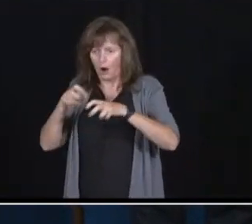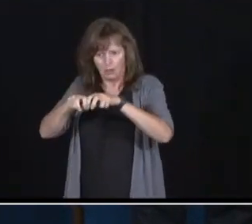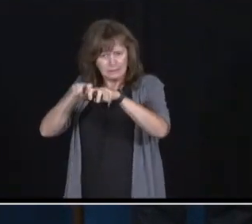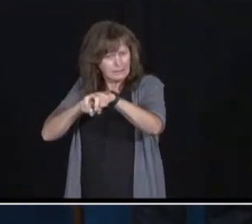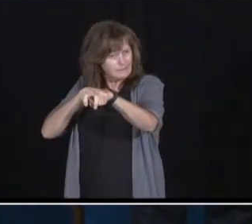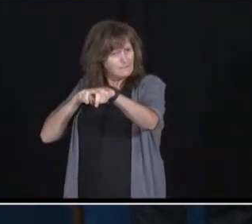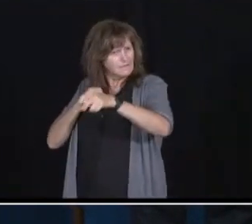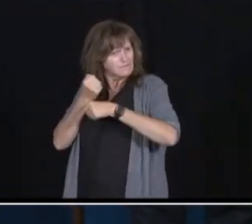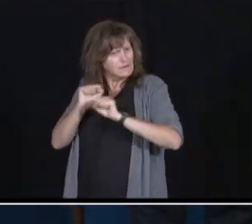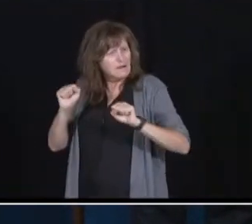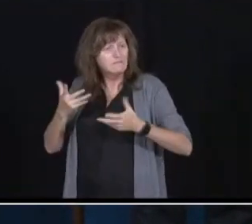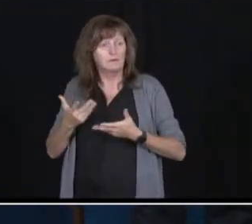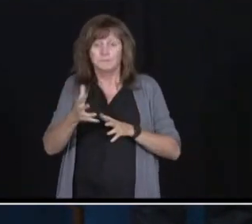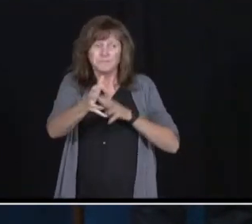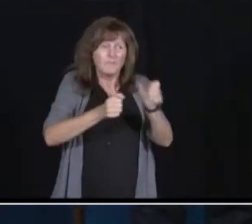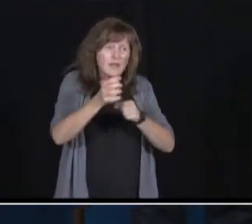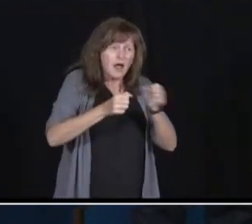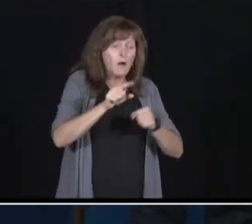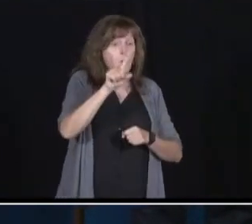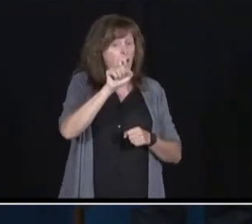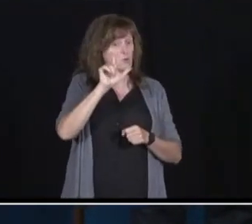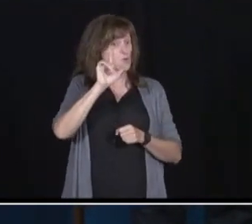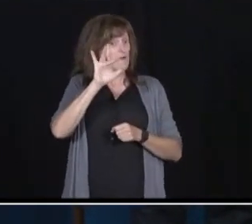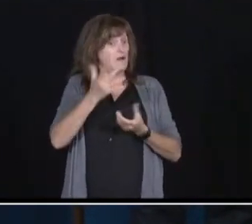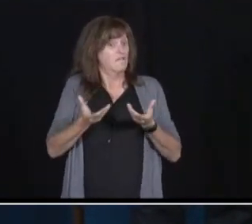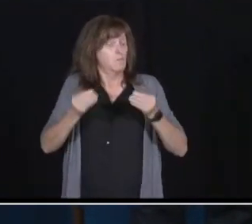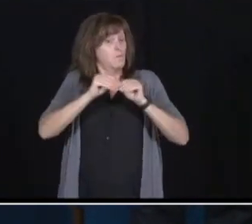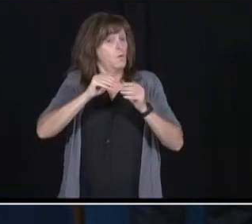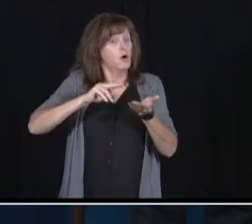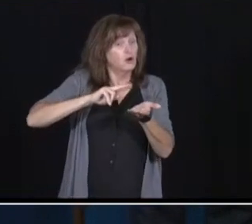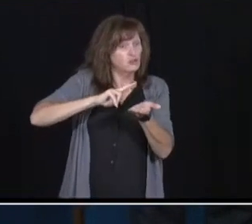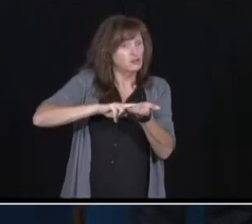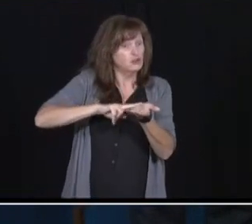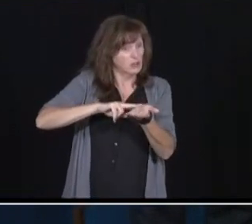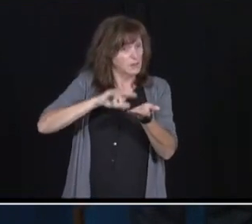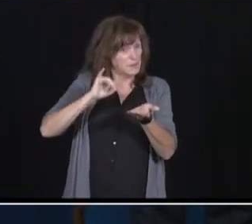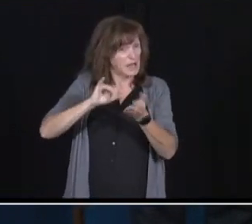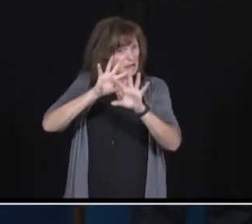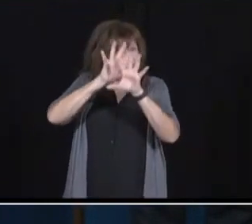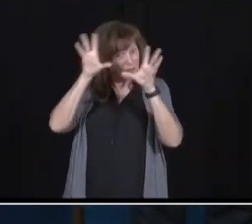or public health nurses for a total of 625 public health nurses